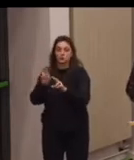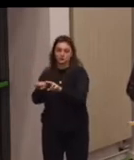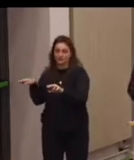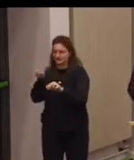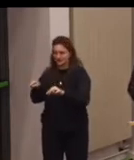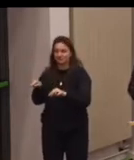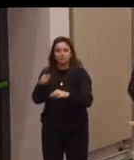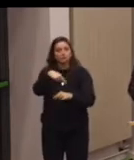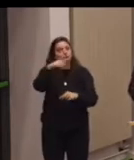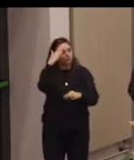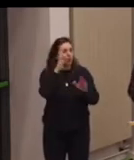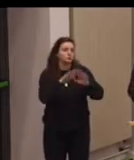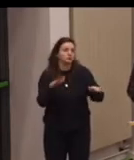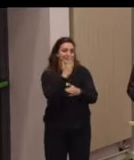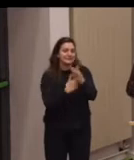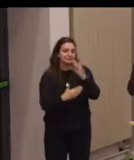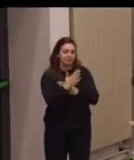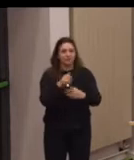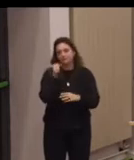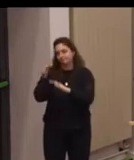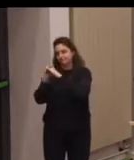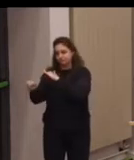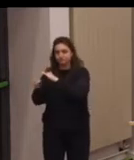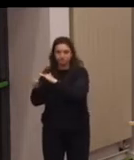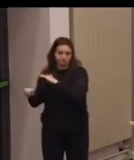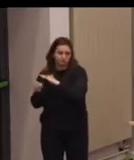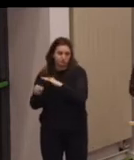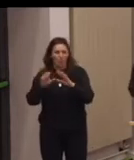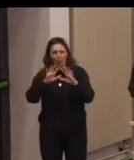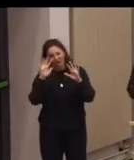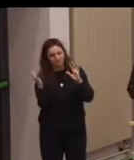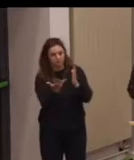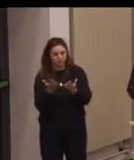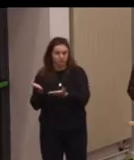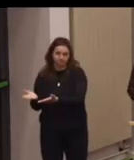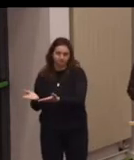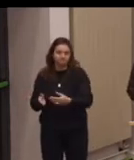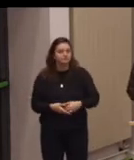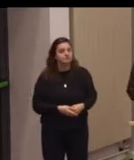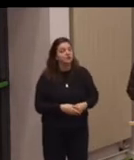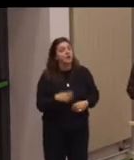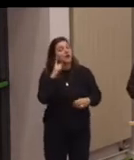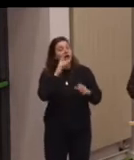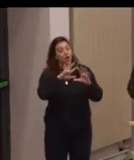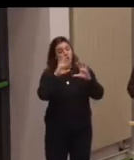by children with disabilities globally. So globally, it's estimated that one in three